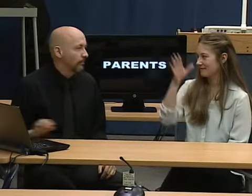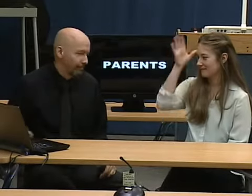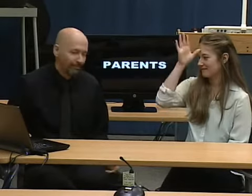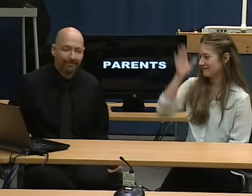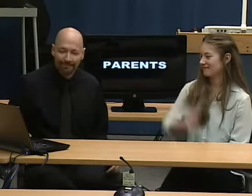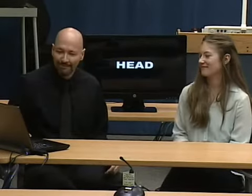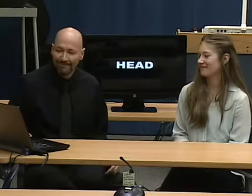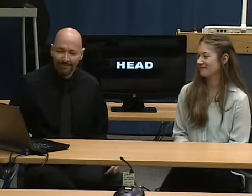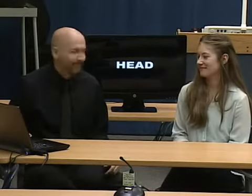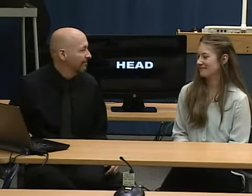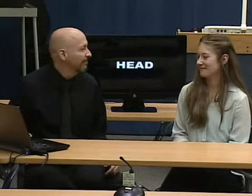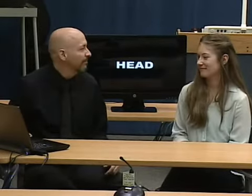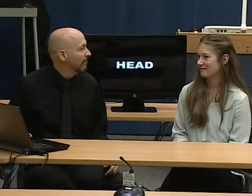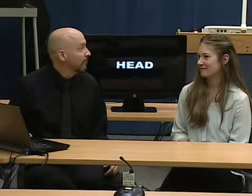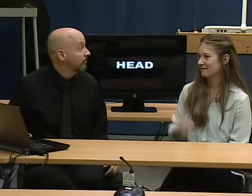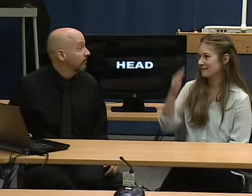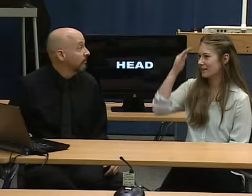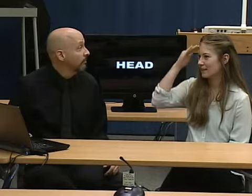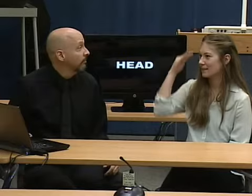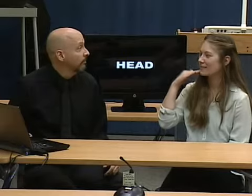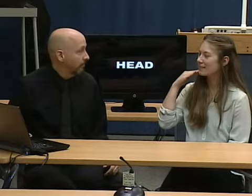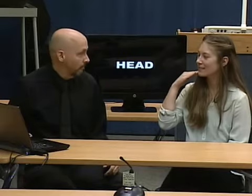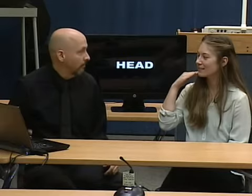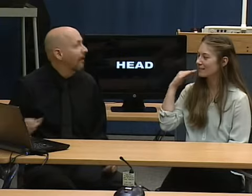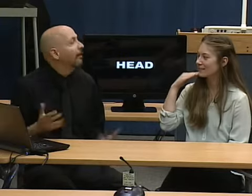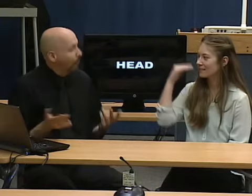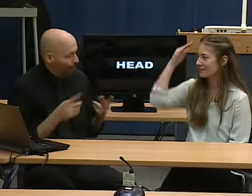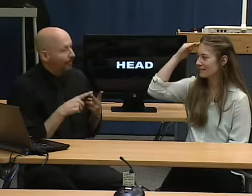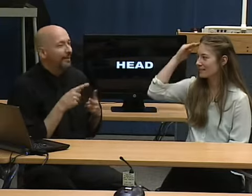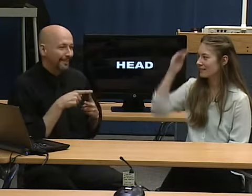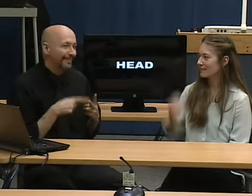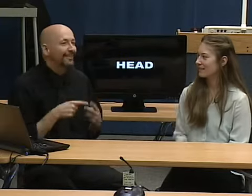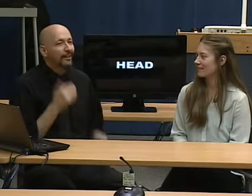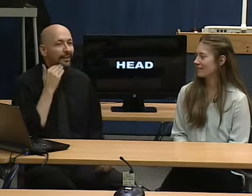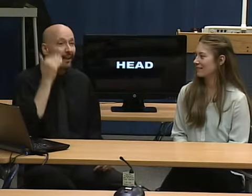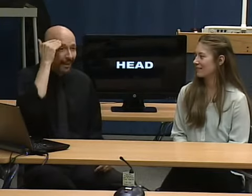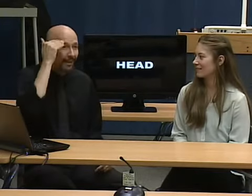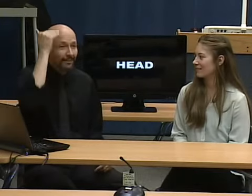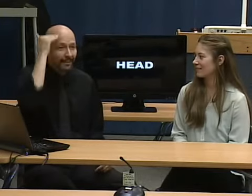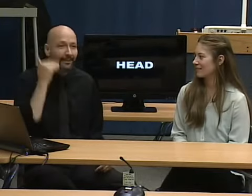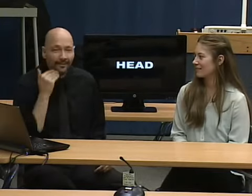Parents. Head. Right. You can sign it either direction.